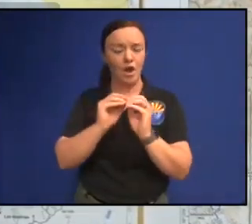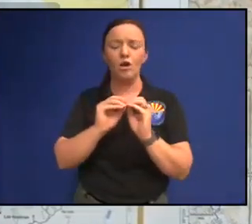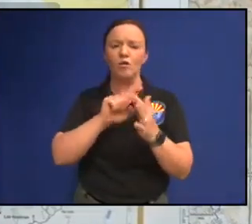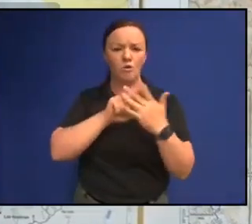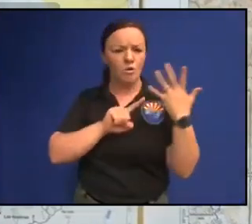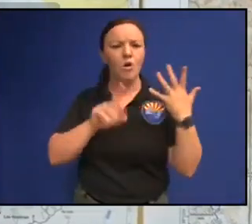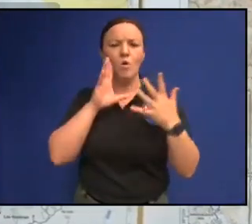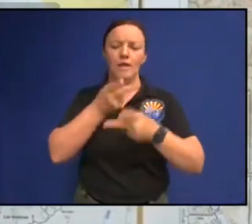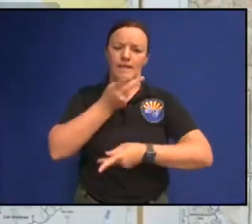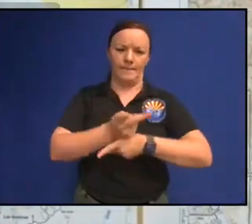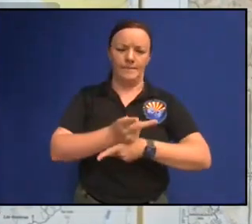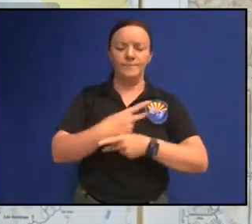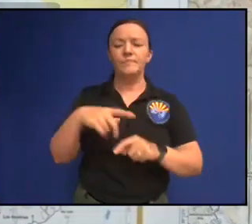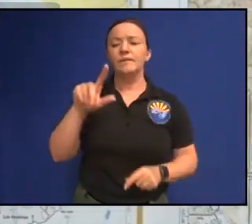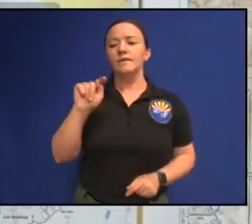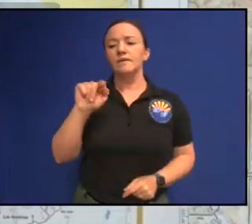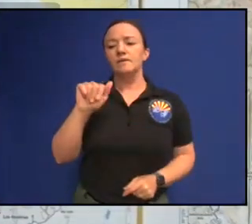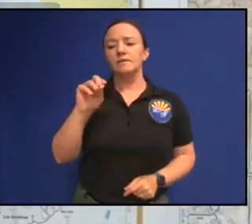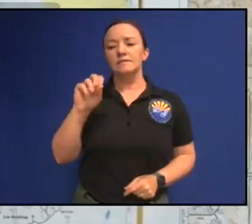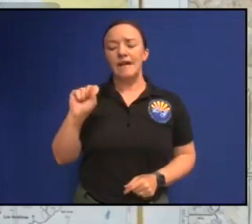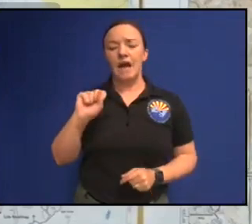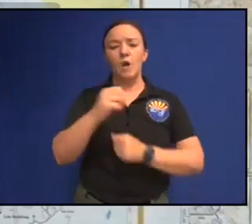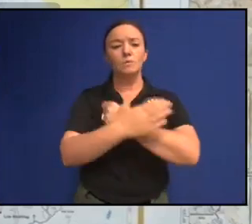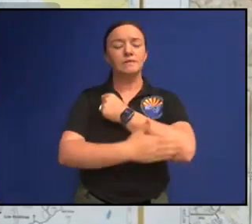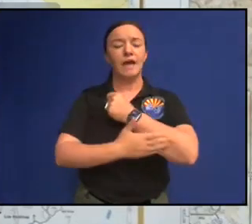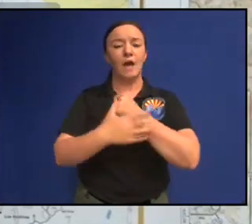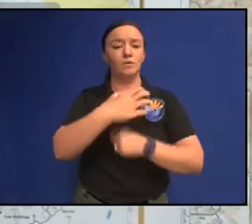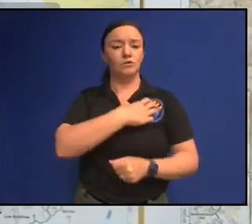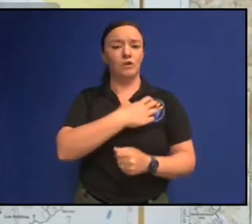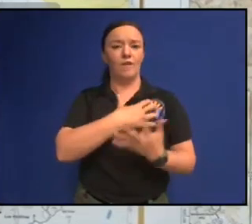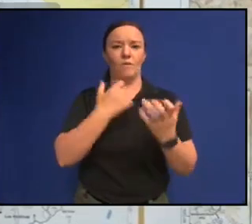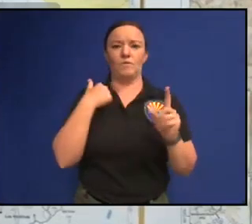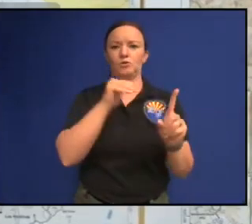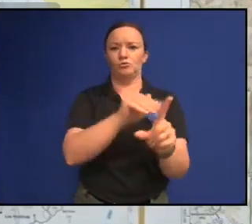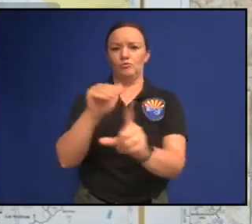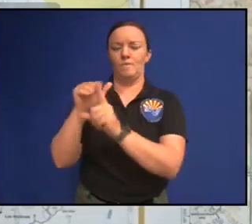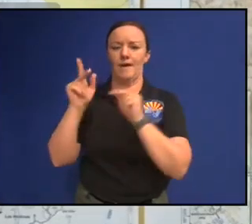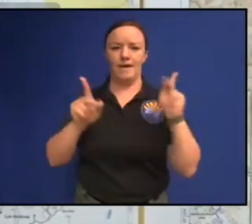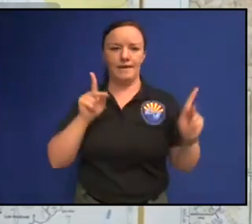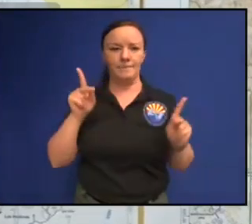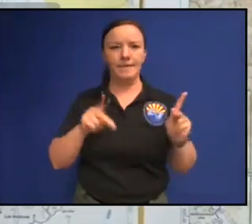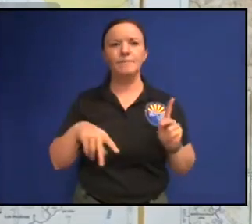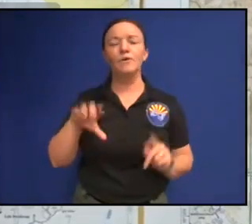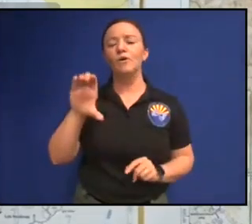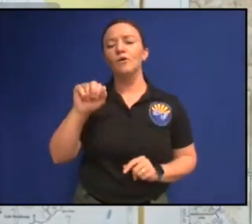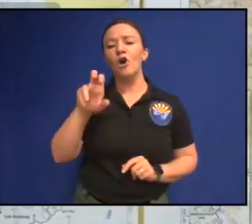WANT ME TO MENTION OR REMIND FOLKS THAT THE CARSON NATIONAL FOREST IS STILL IN CLOSURE. WITH THAT, THERE ARE FIRE RESTRICTIONS IN PLACE.